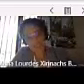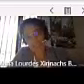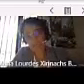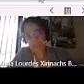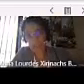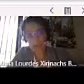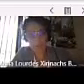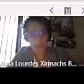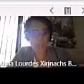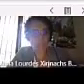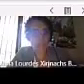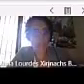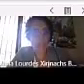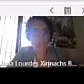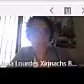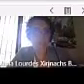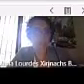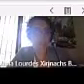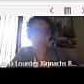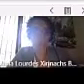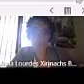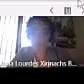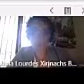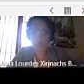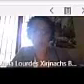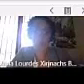Margarita .